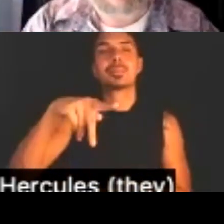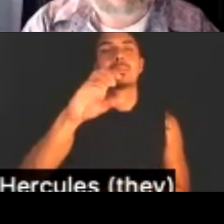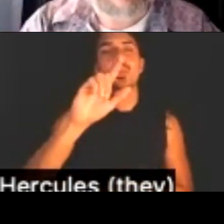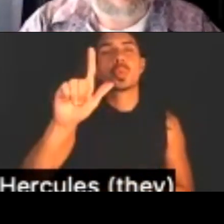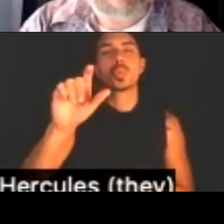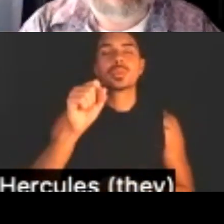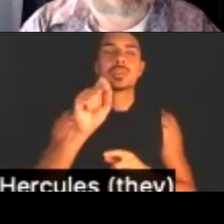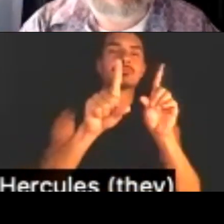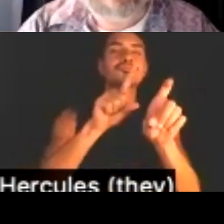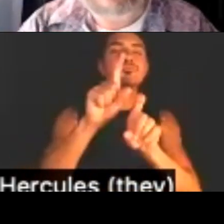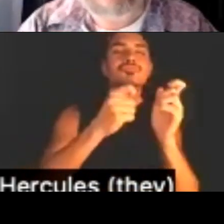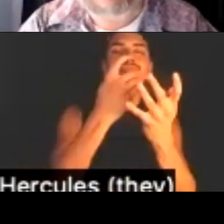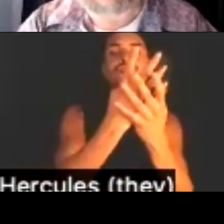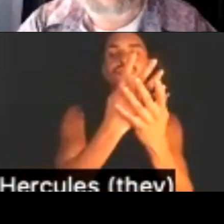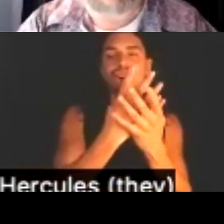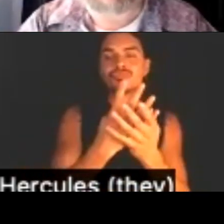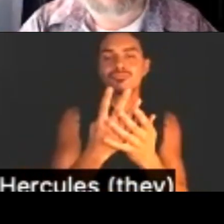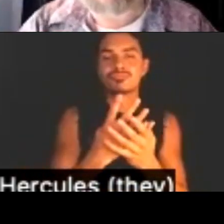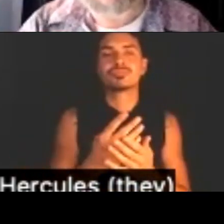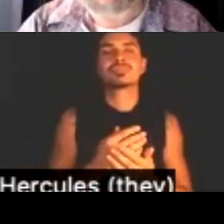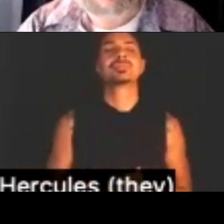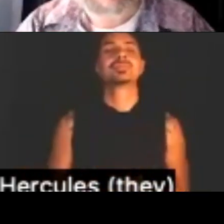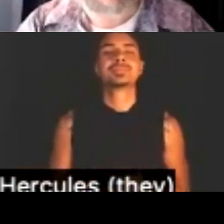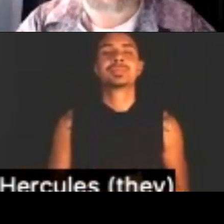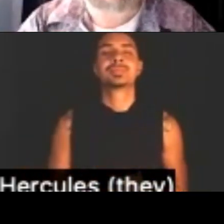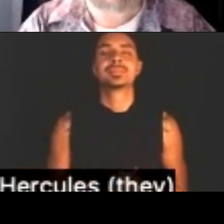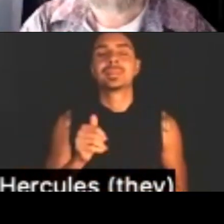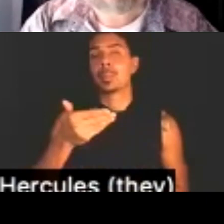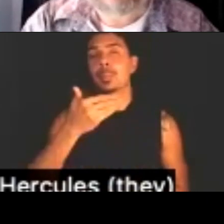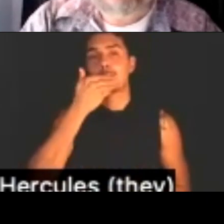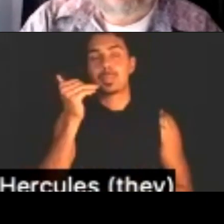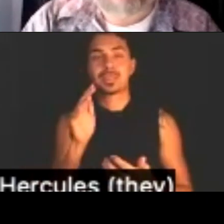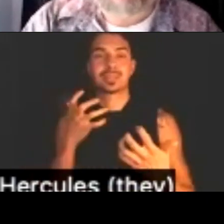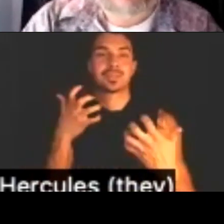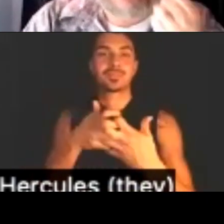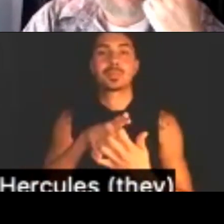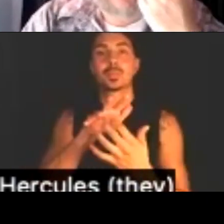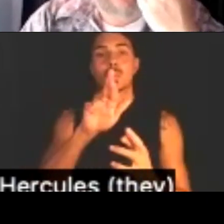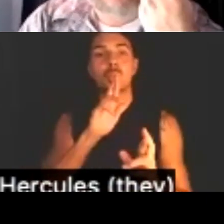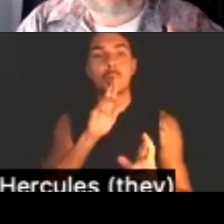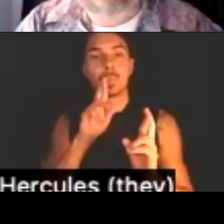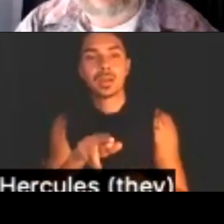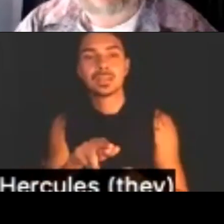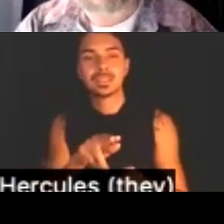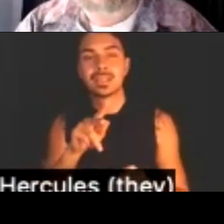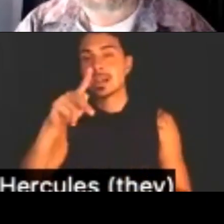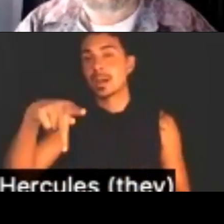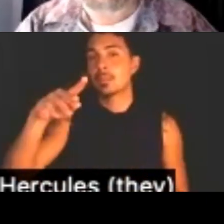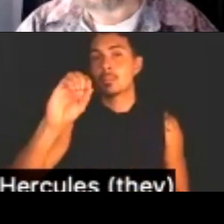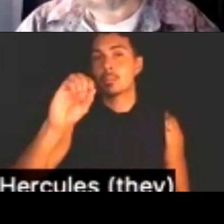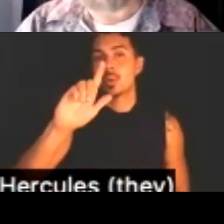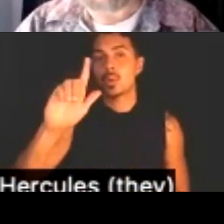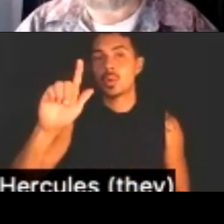that best fits your response to that question. And then the second way that we're gonna interact is through your cell phone.